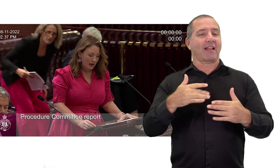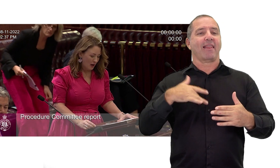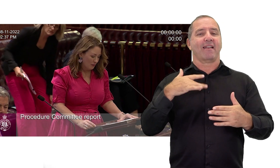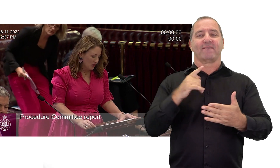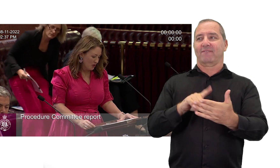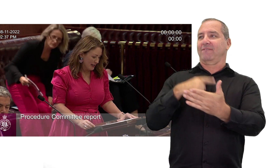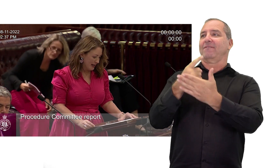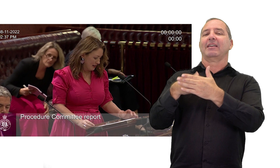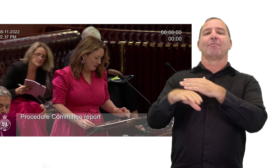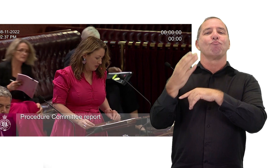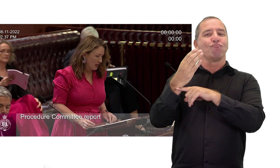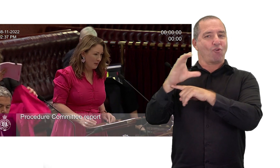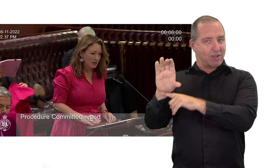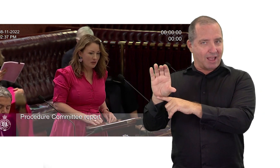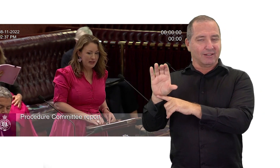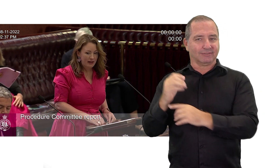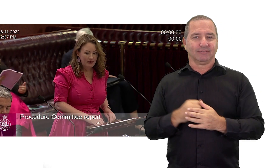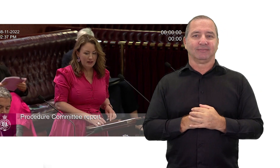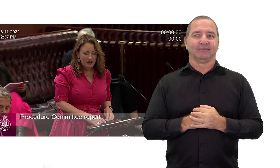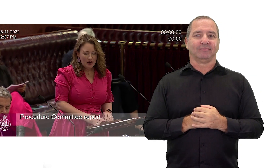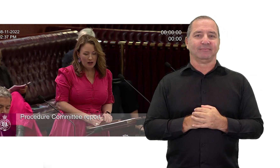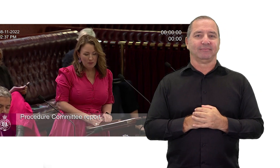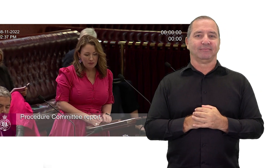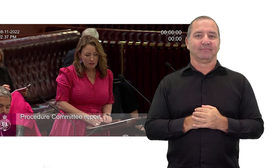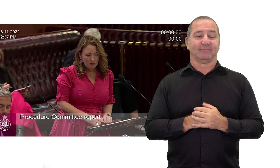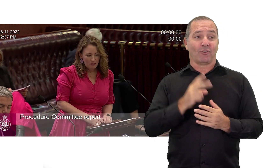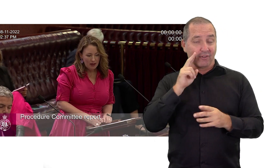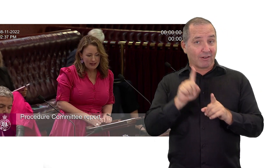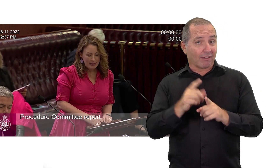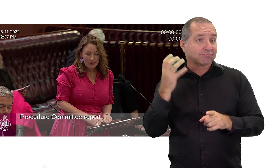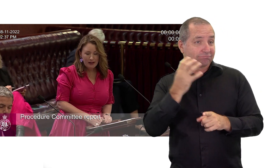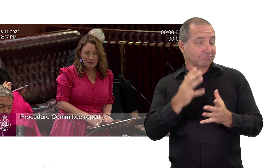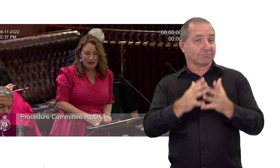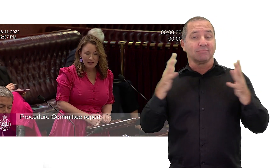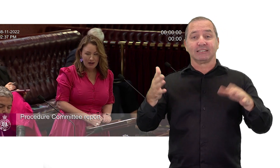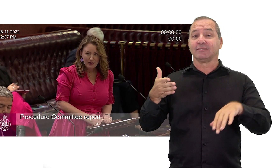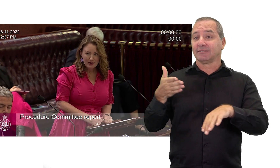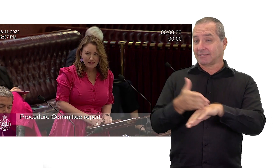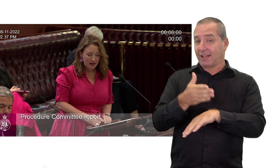translated in real time into Auslan, it seemed like an immense task.